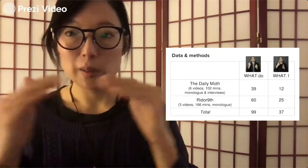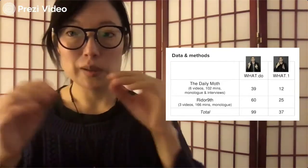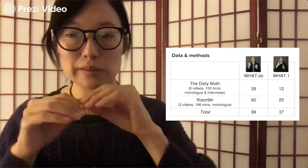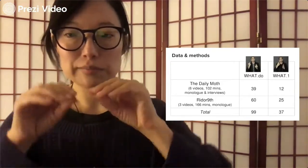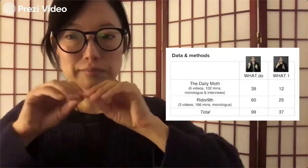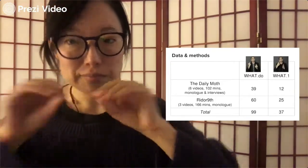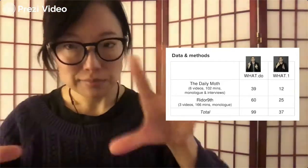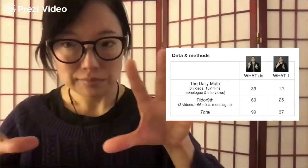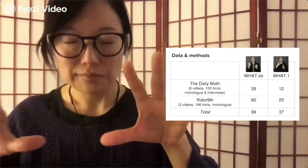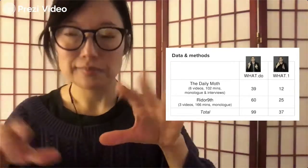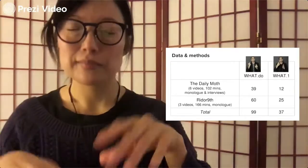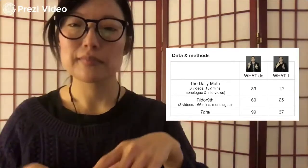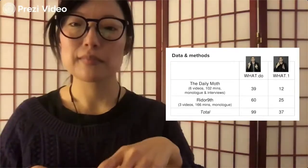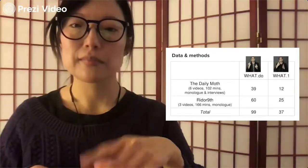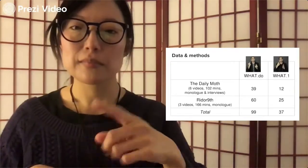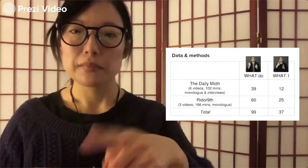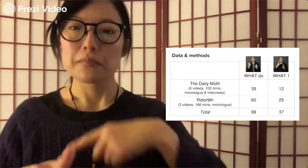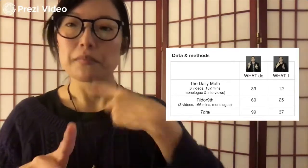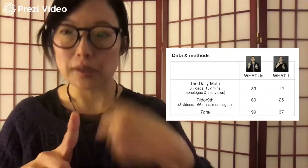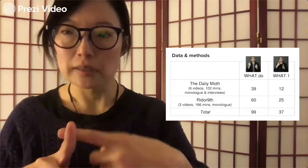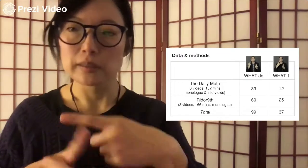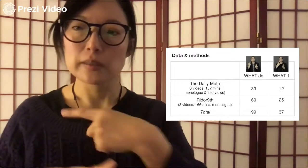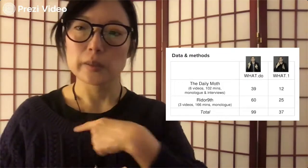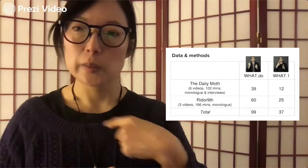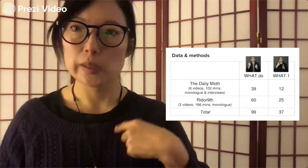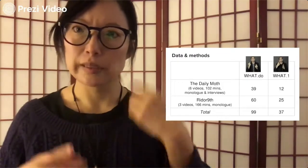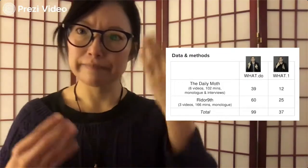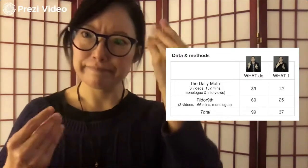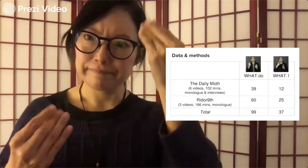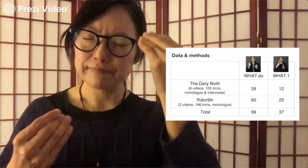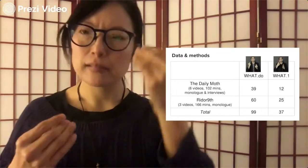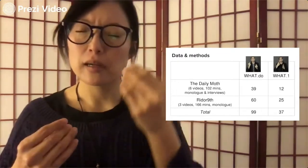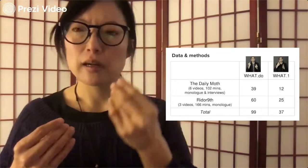both forms is not equally distributed. Moreover, we found